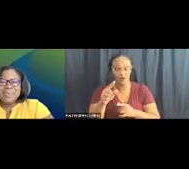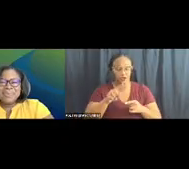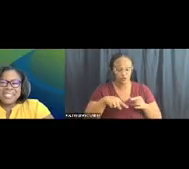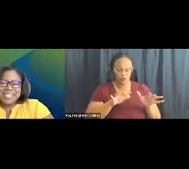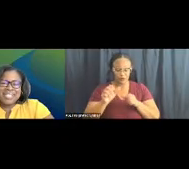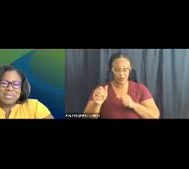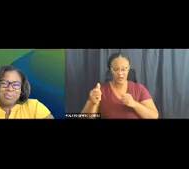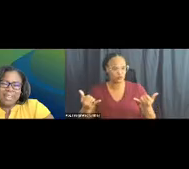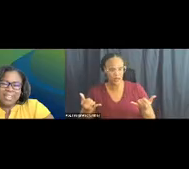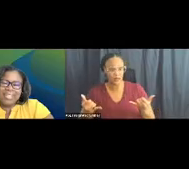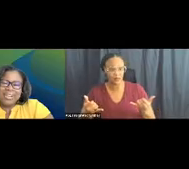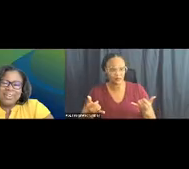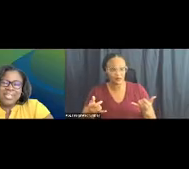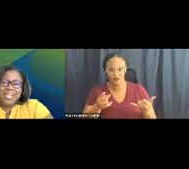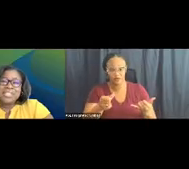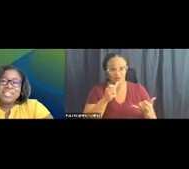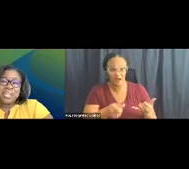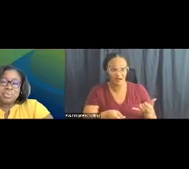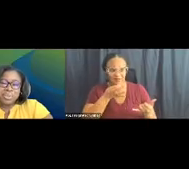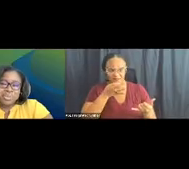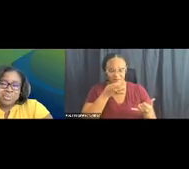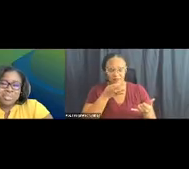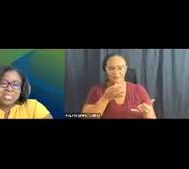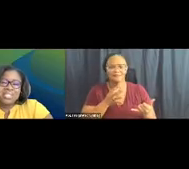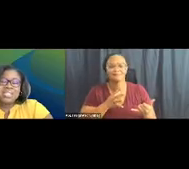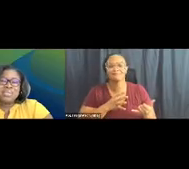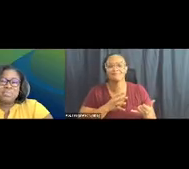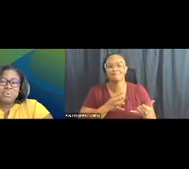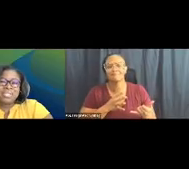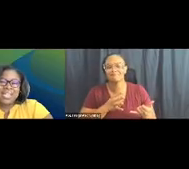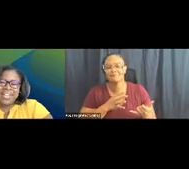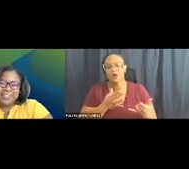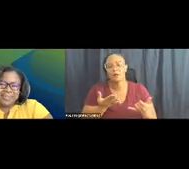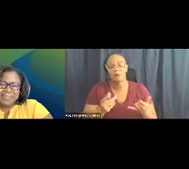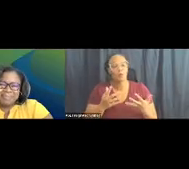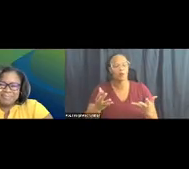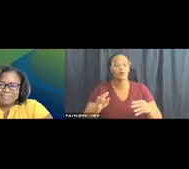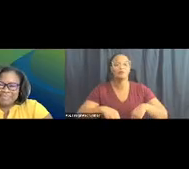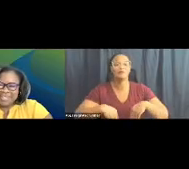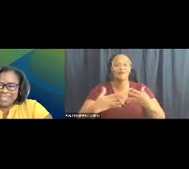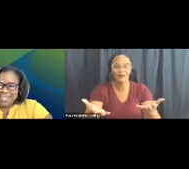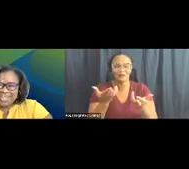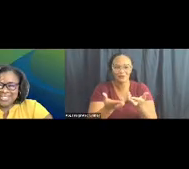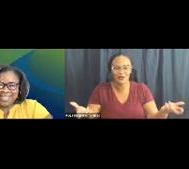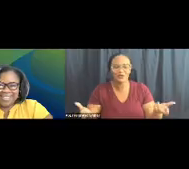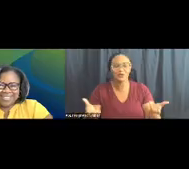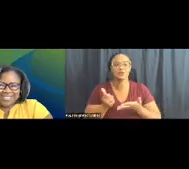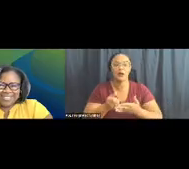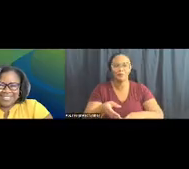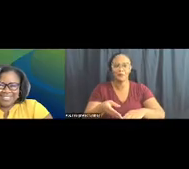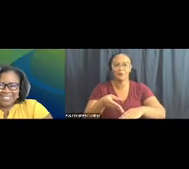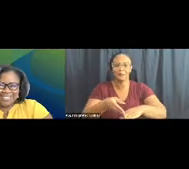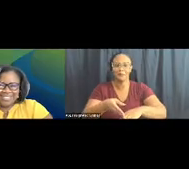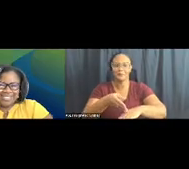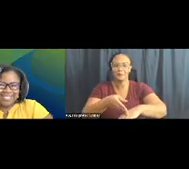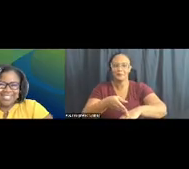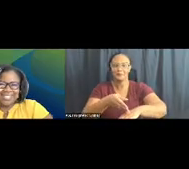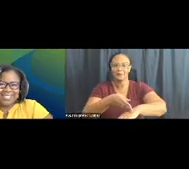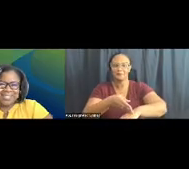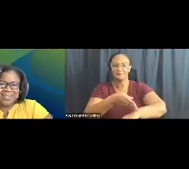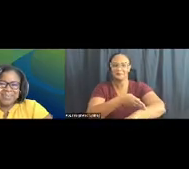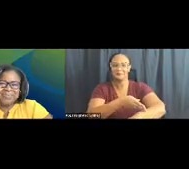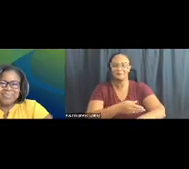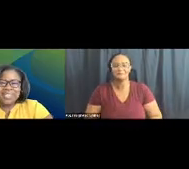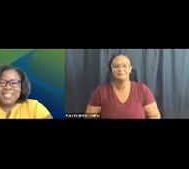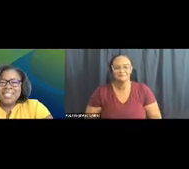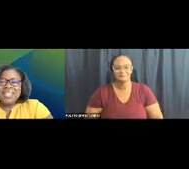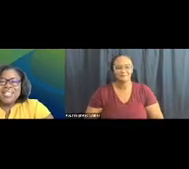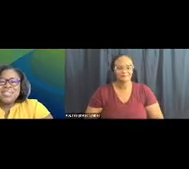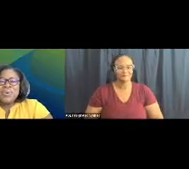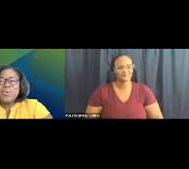our goal really is to provide clarity and share resources to support that effort. Next slide.